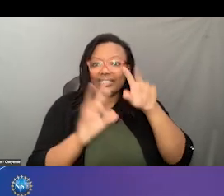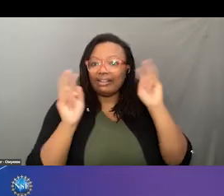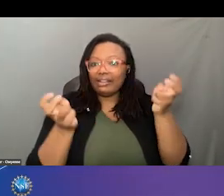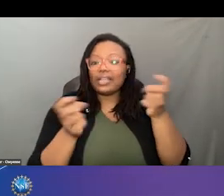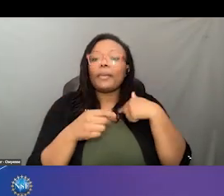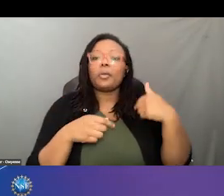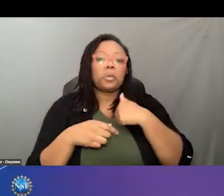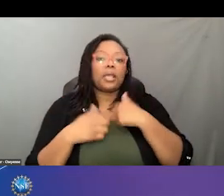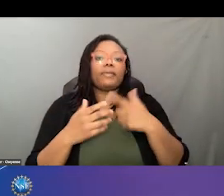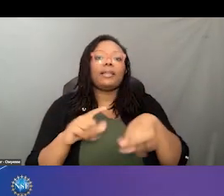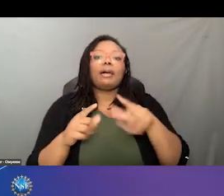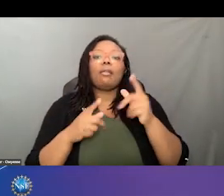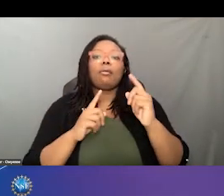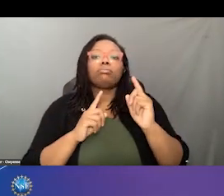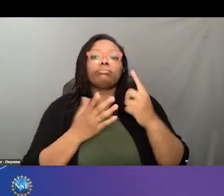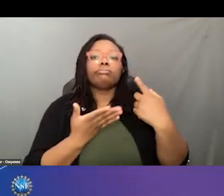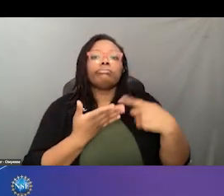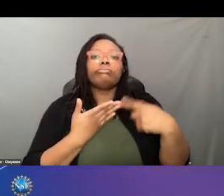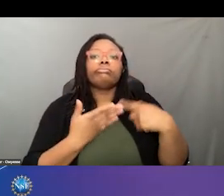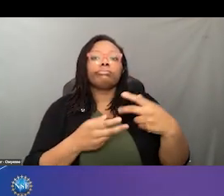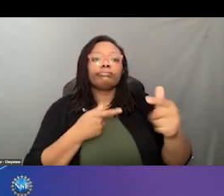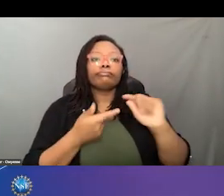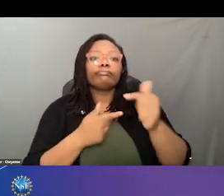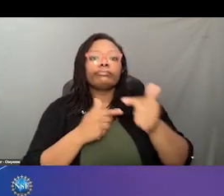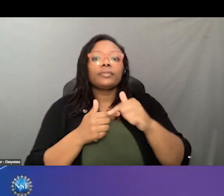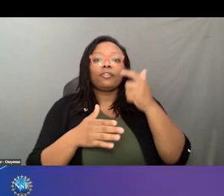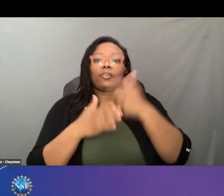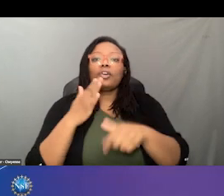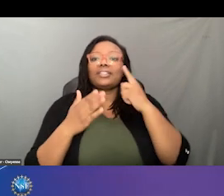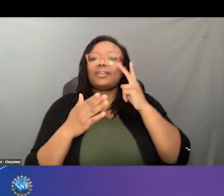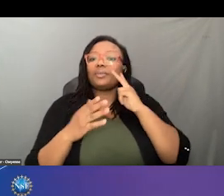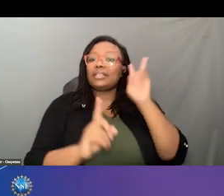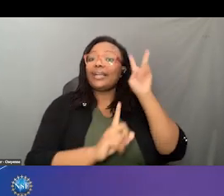you know, we have a lot of dialogue regarding costs that we see allocated